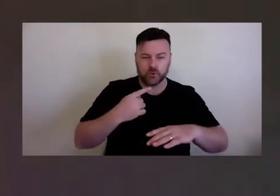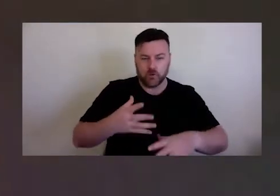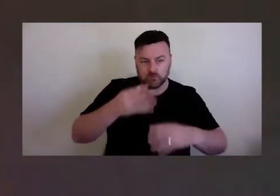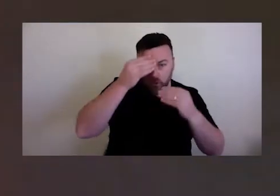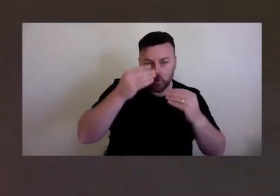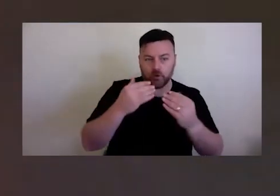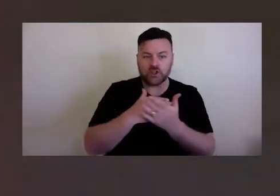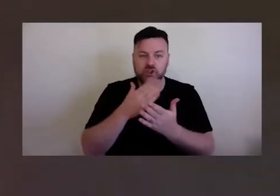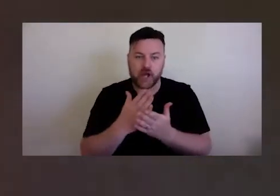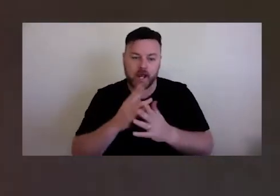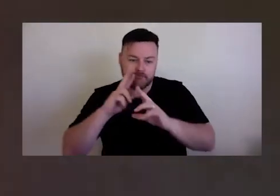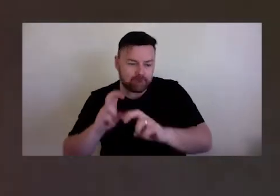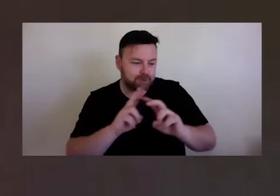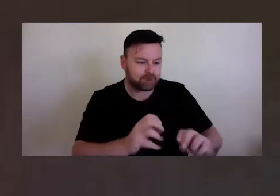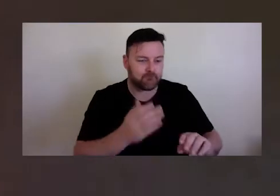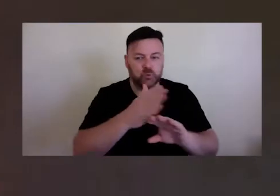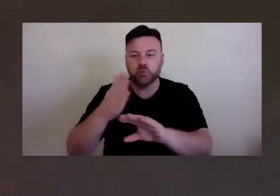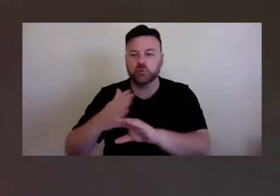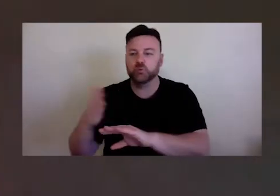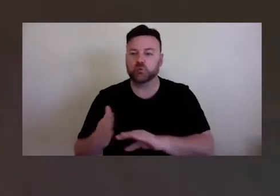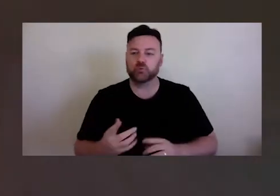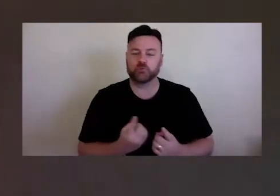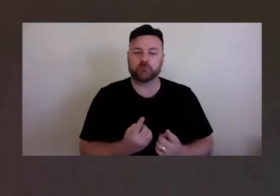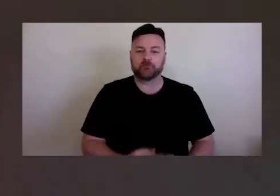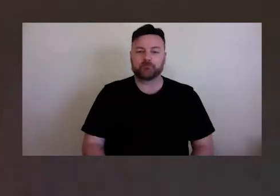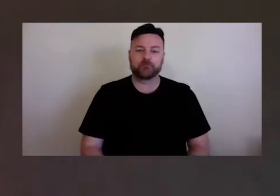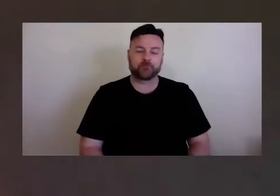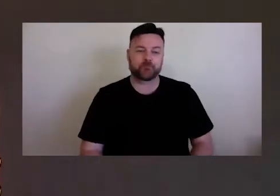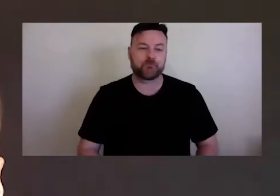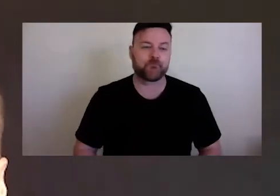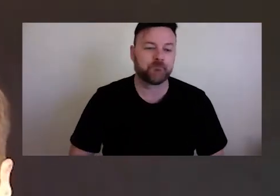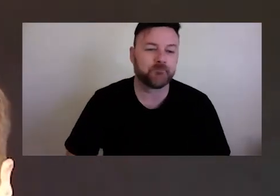But before we start and before I introduce you to Brad, just a